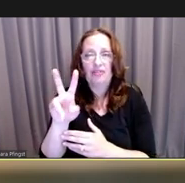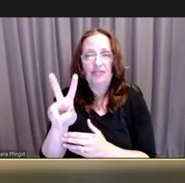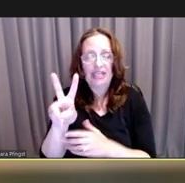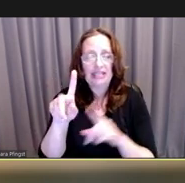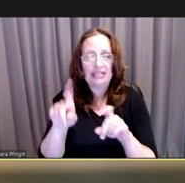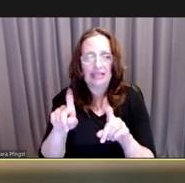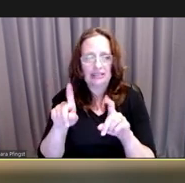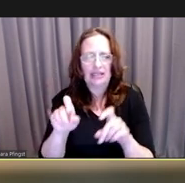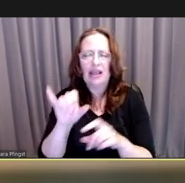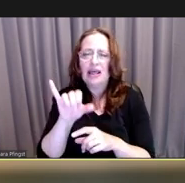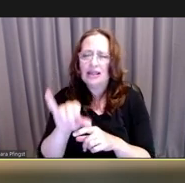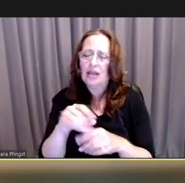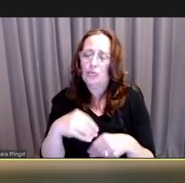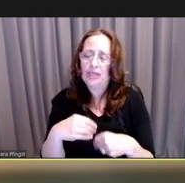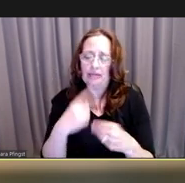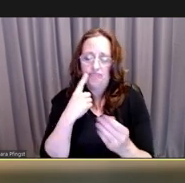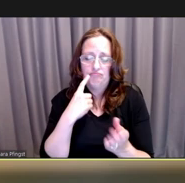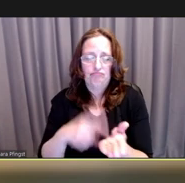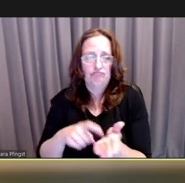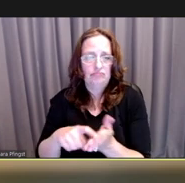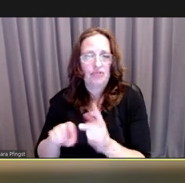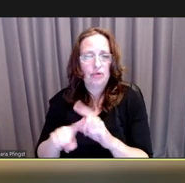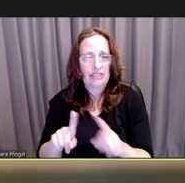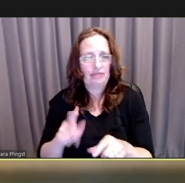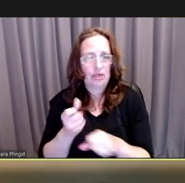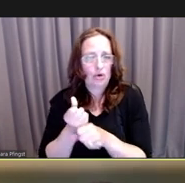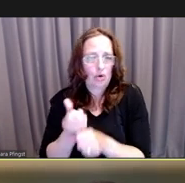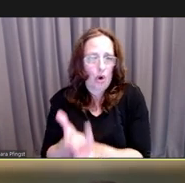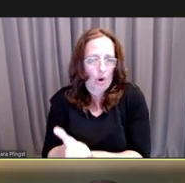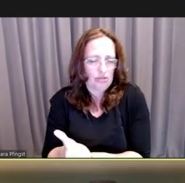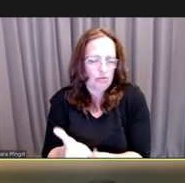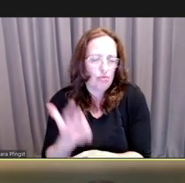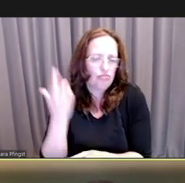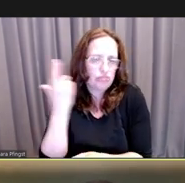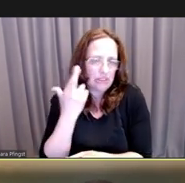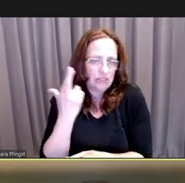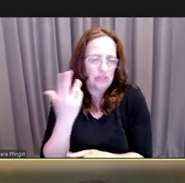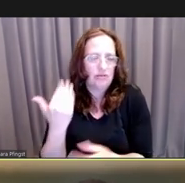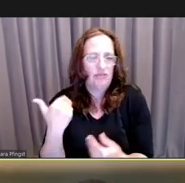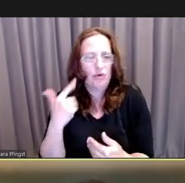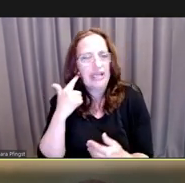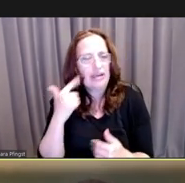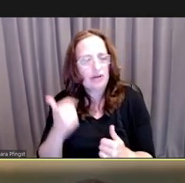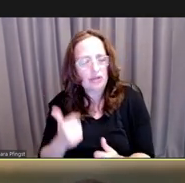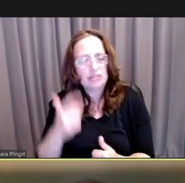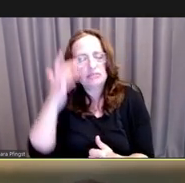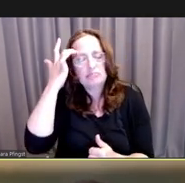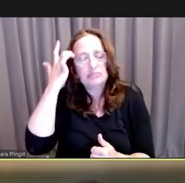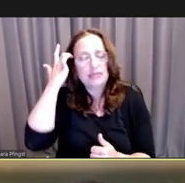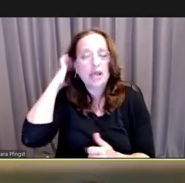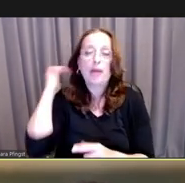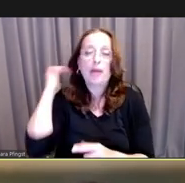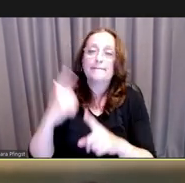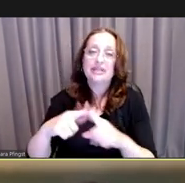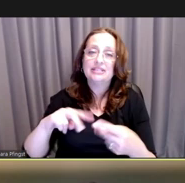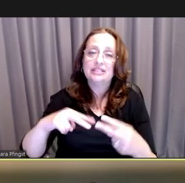identify particular causes. And also talk more about genetic testing. So if we were to focus